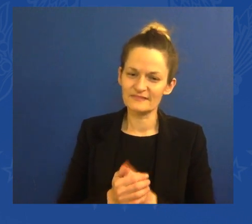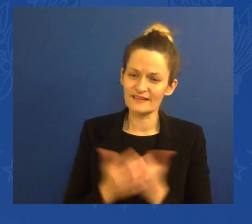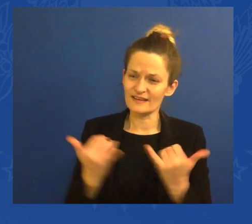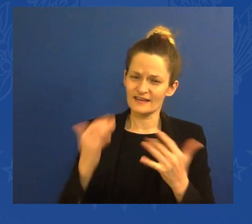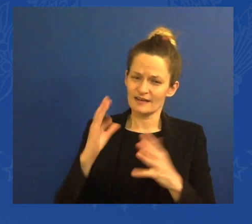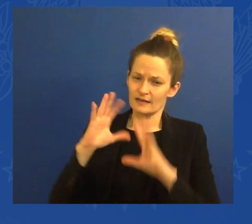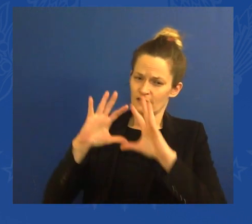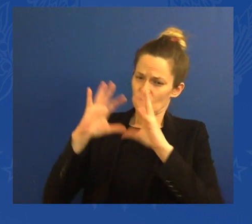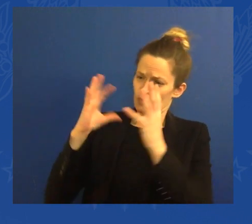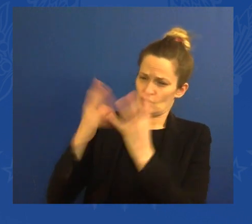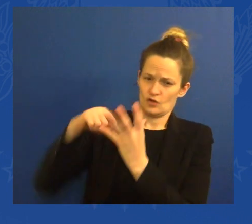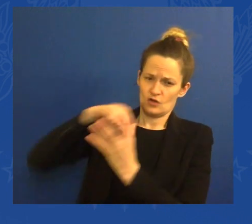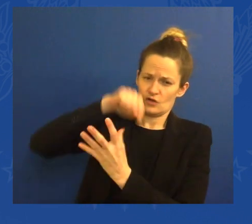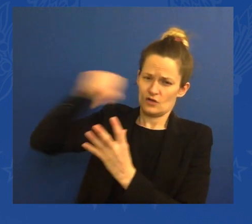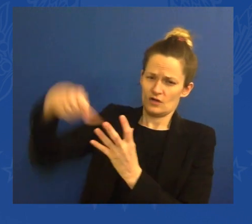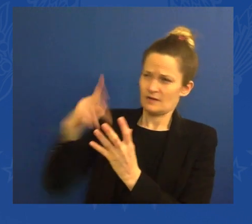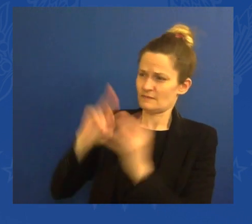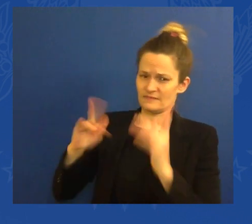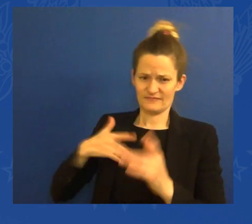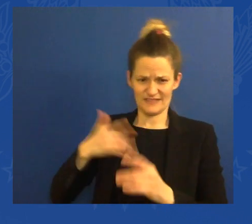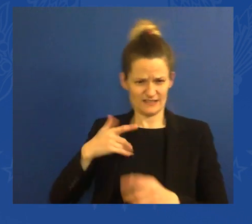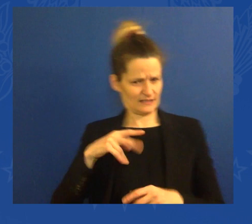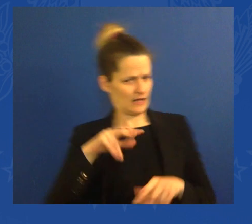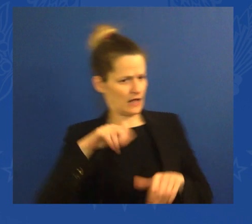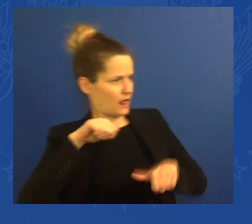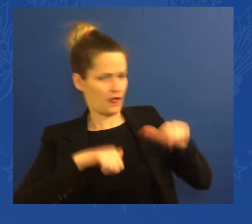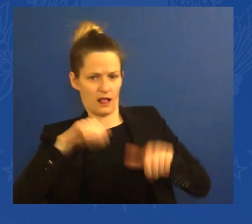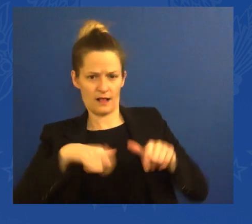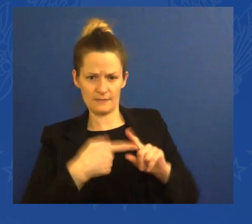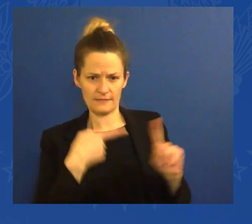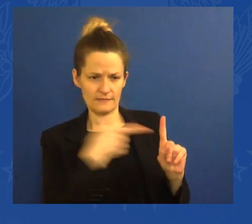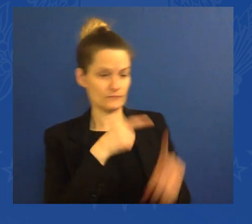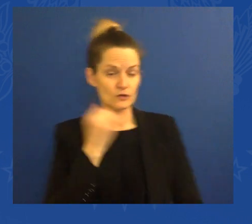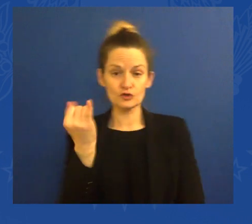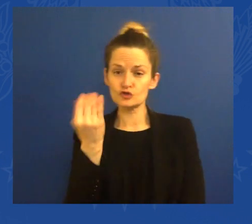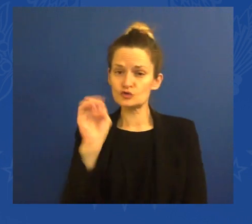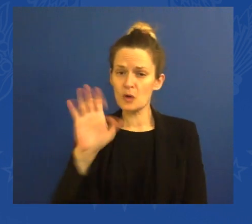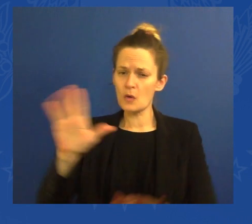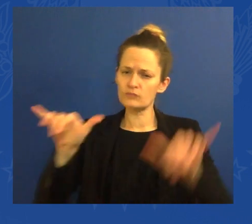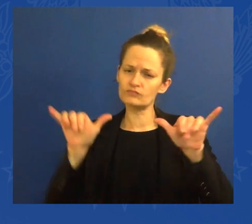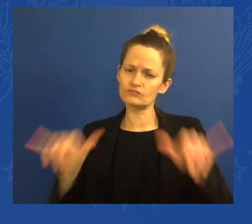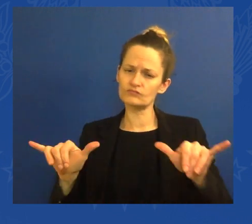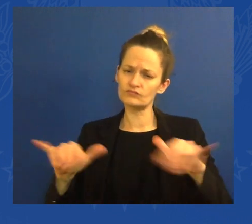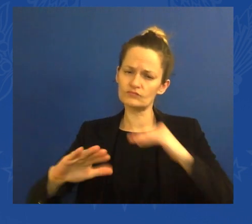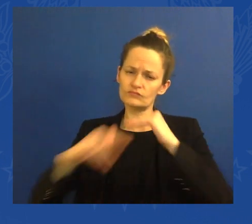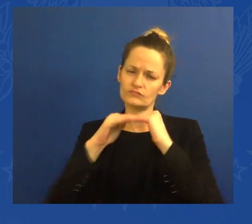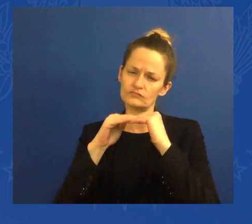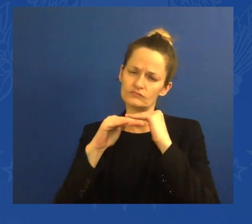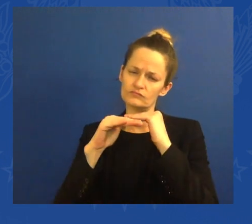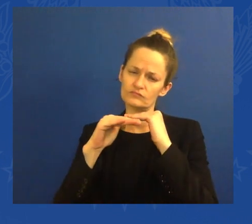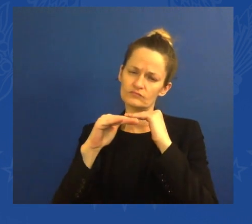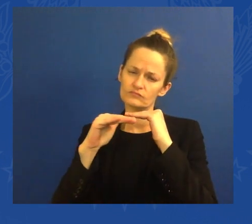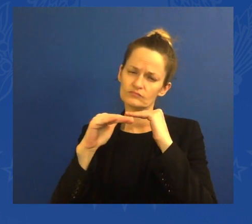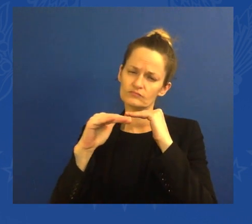Despite deep divides -- at home and abroad -- he knows how to bring people together,